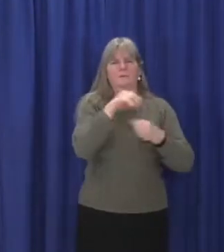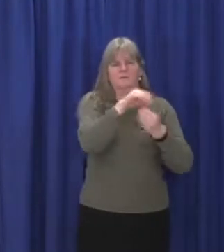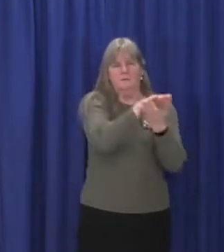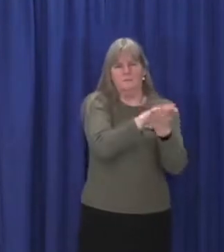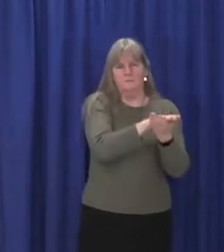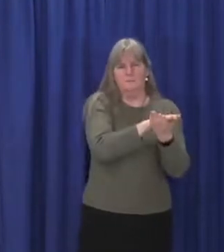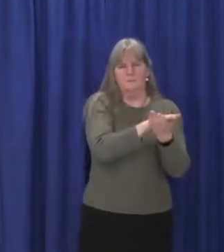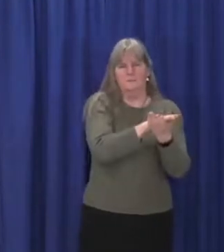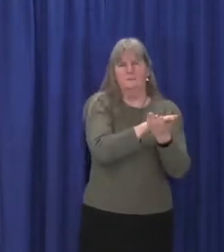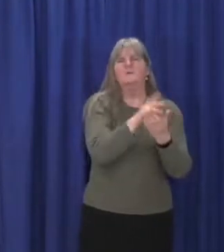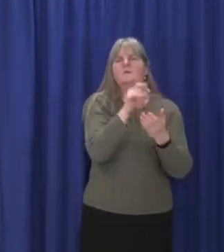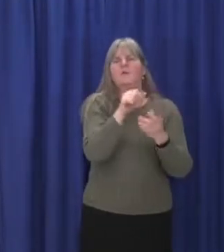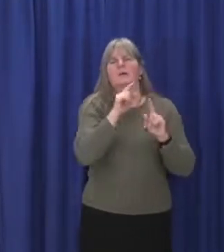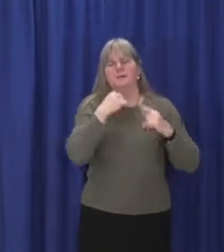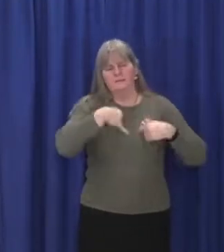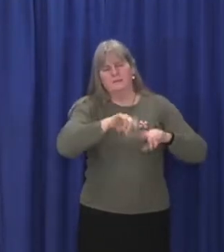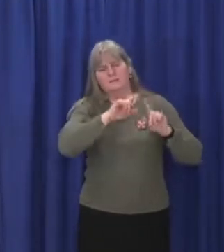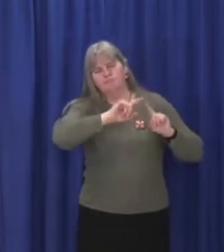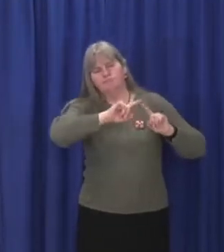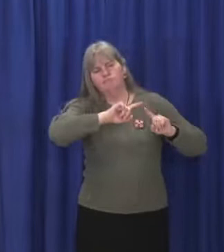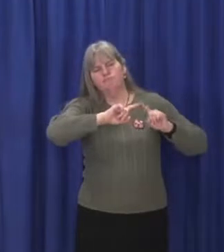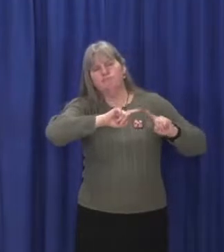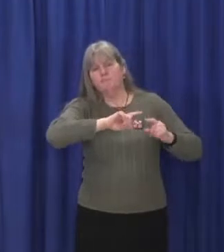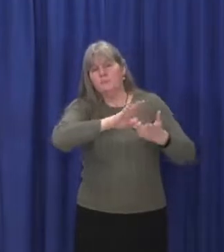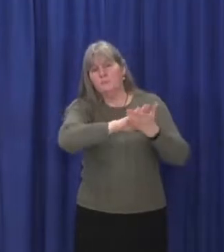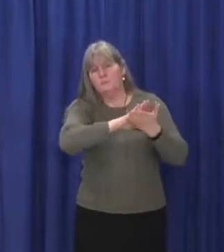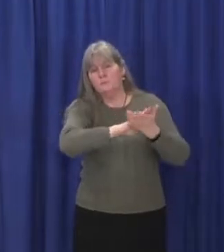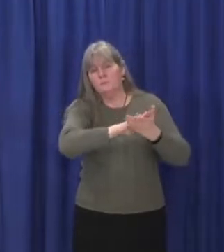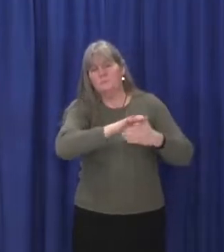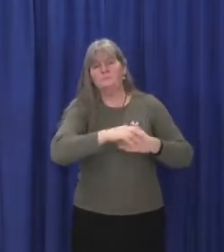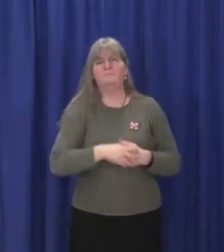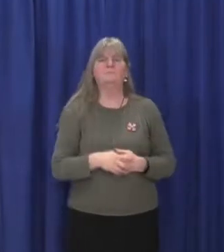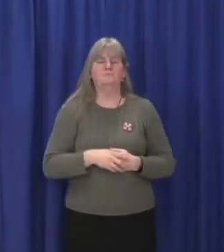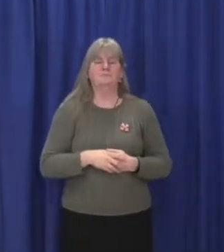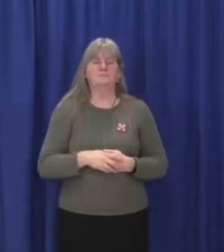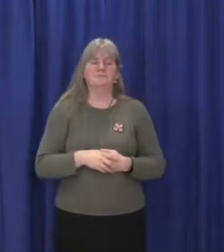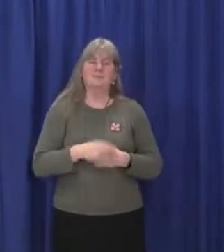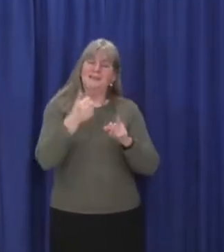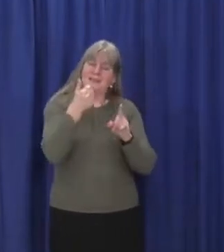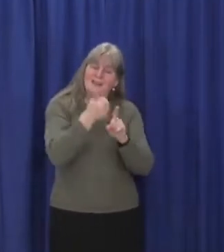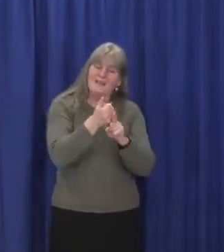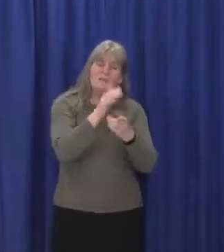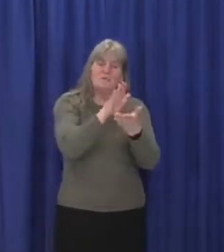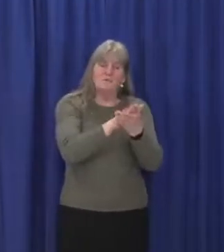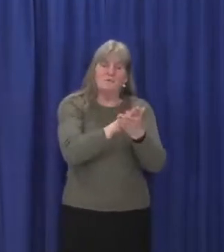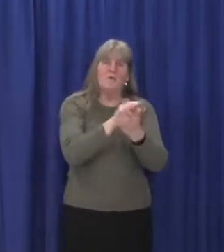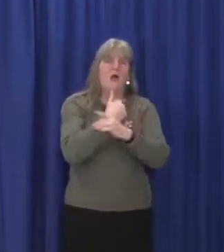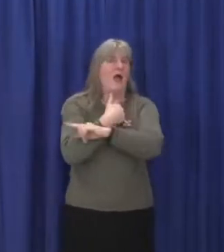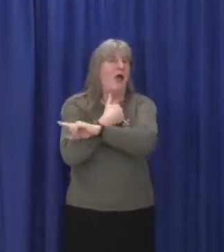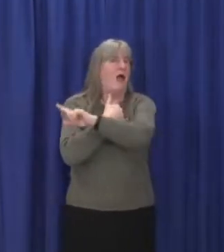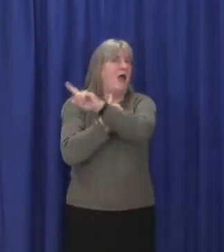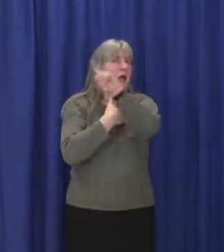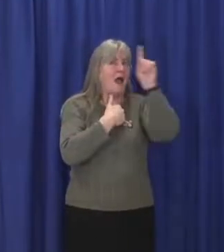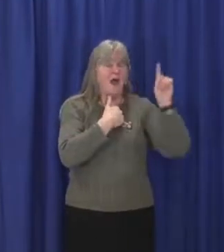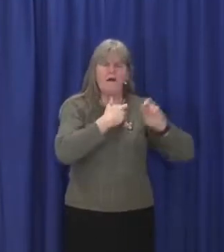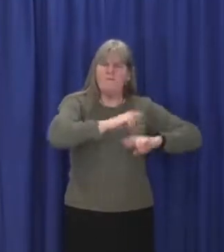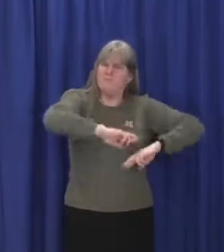to continue learning. Every school in the Yukon is prepared to support students with flexible learning,